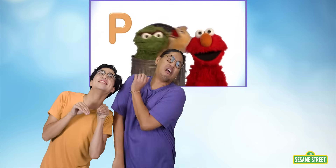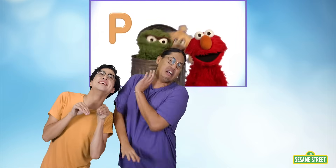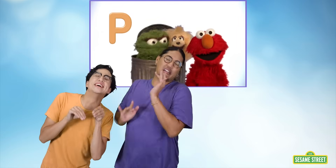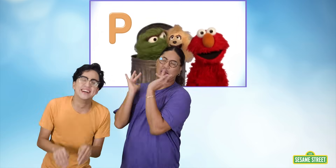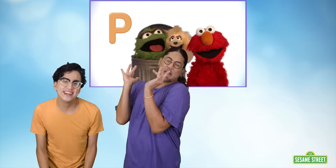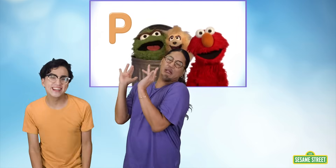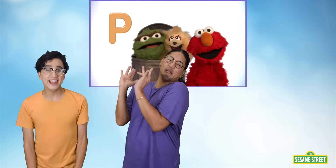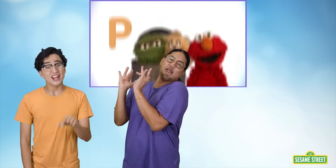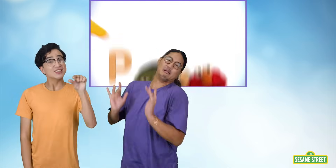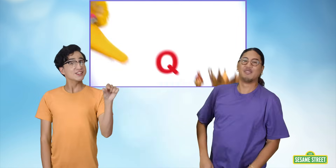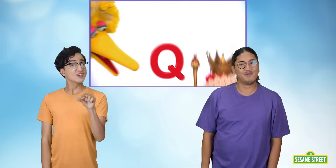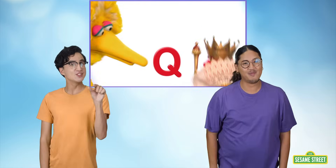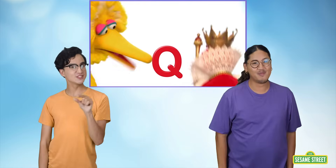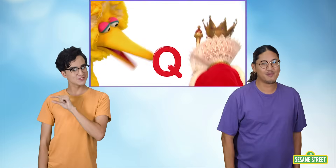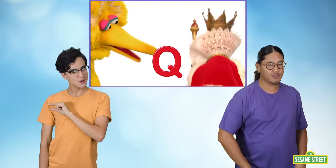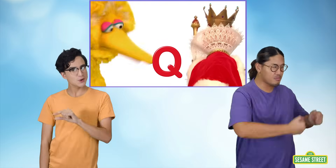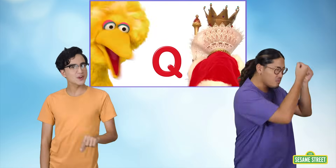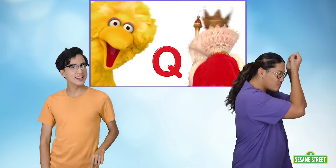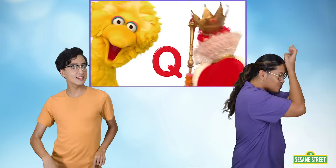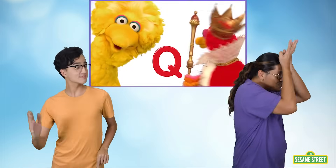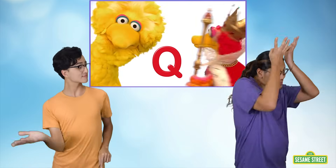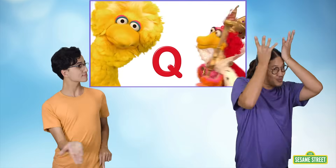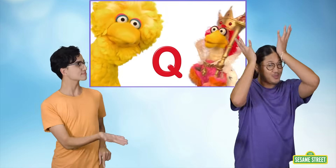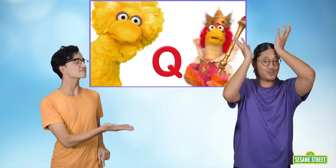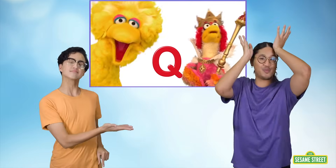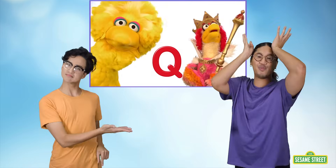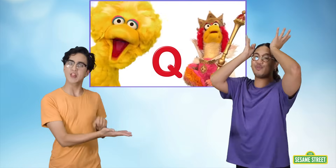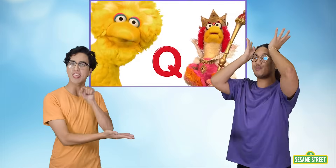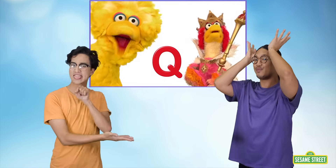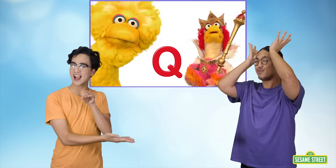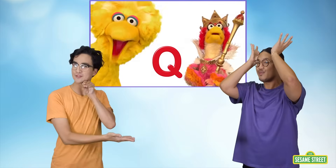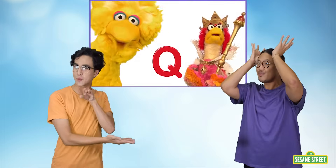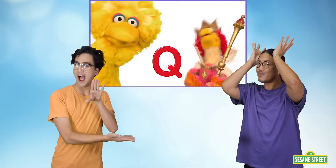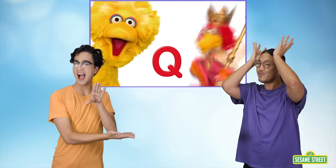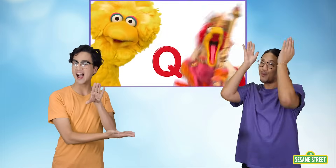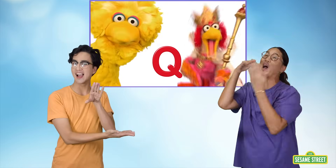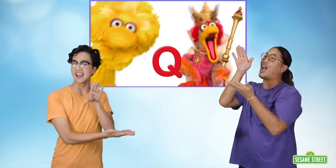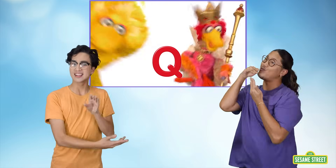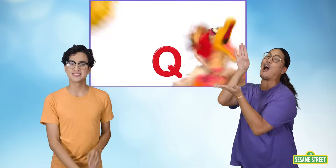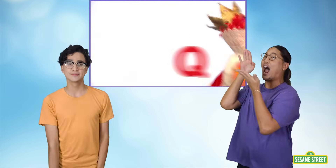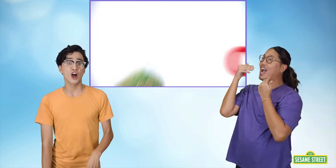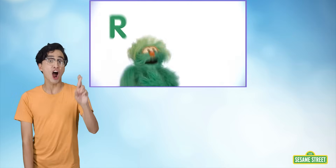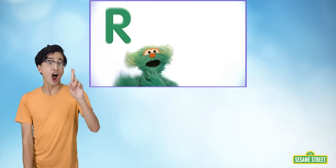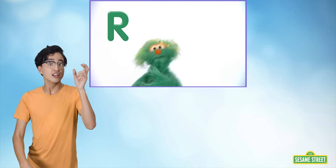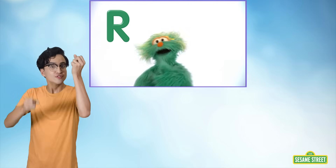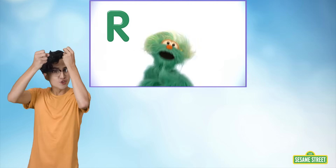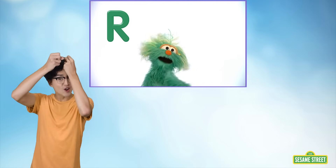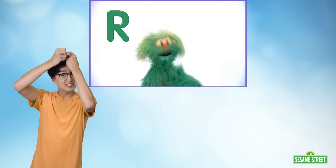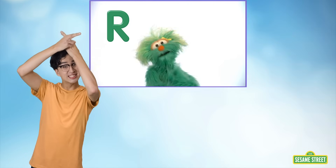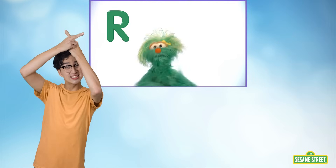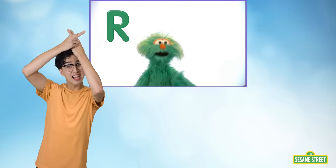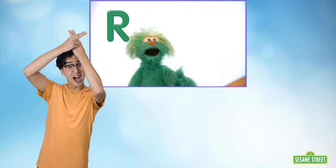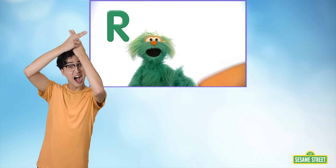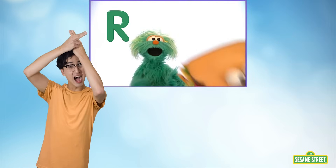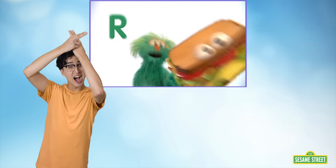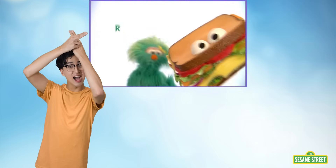Yuck. [SINGING] Q is for queen. A queen who likes to quack. Quack, quack, quack. [SINGING] R is for Rosita.